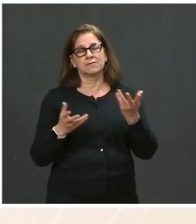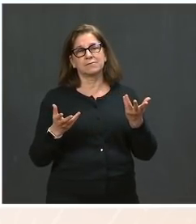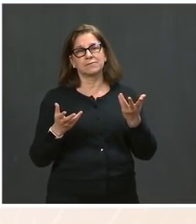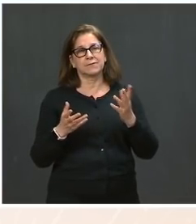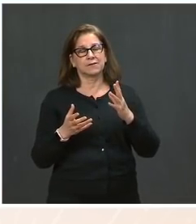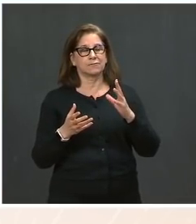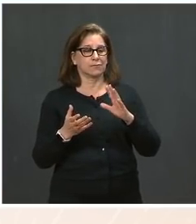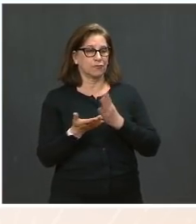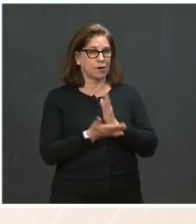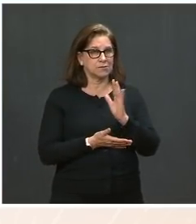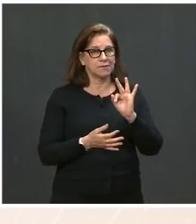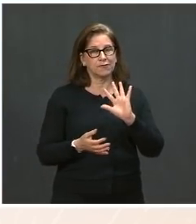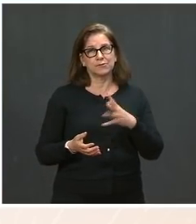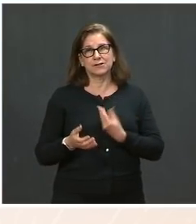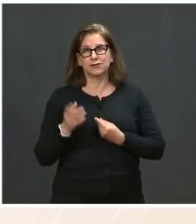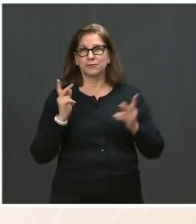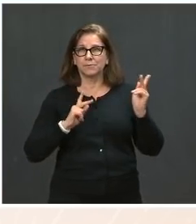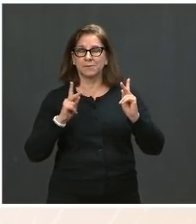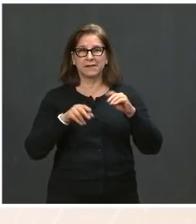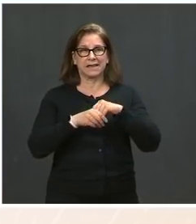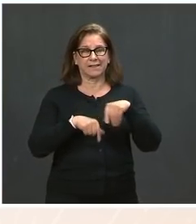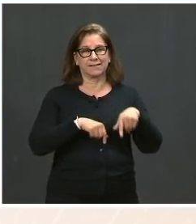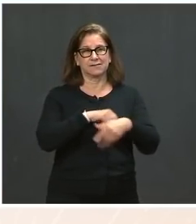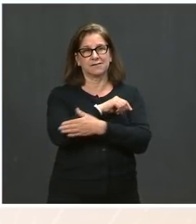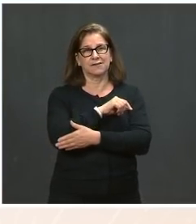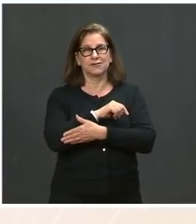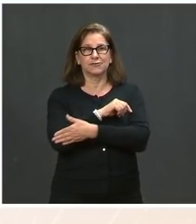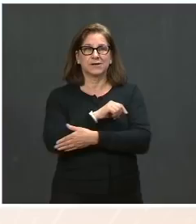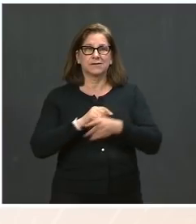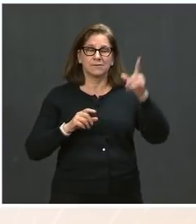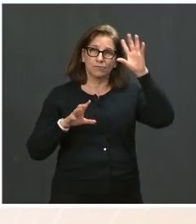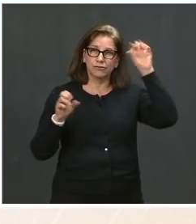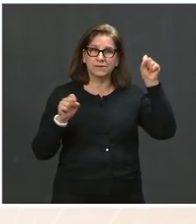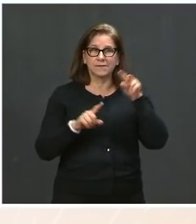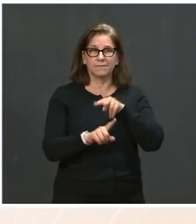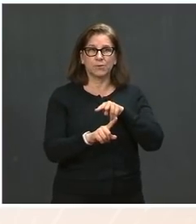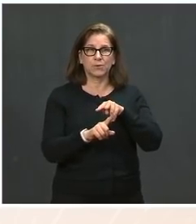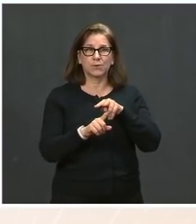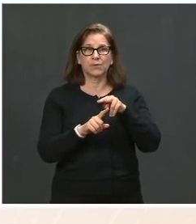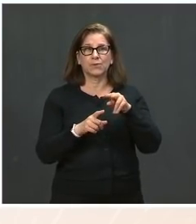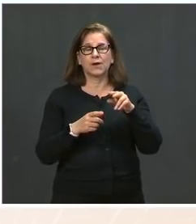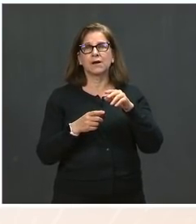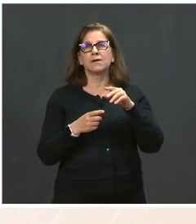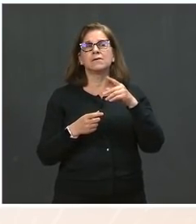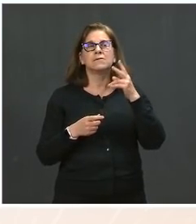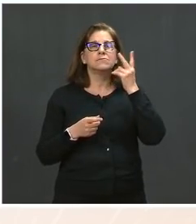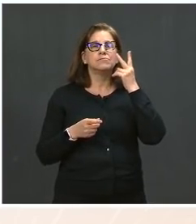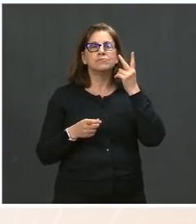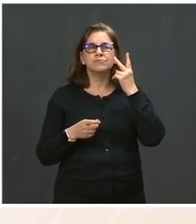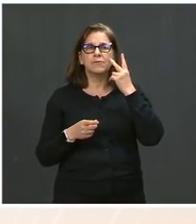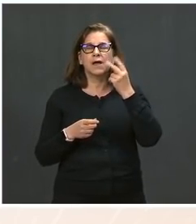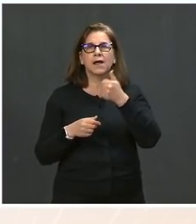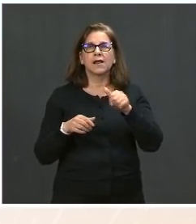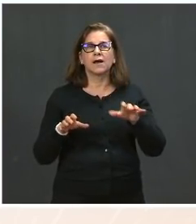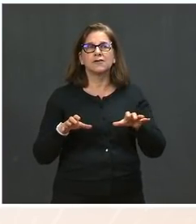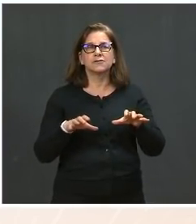and certainly, you know, what his view is as it relates to any actions by the government. But in terms of legal action, I would point you to the Attorney General